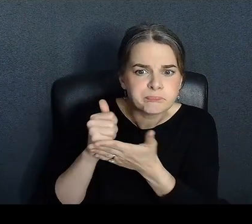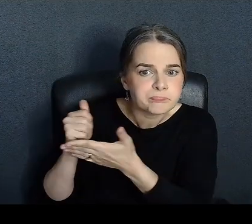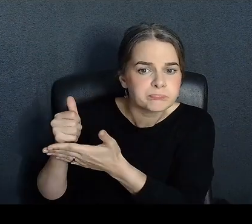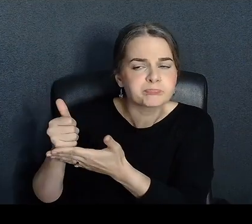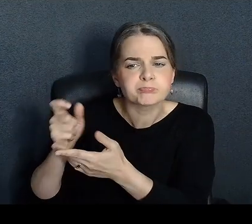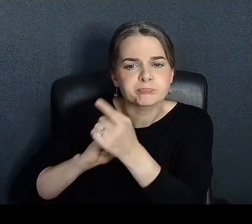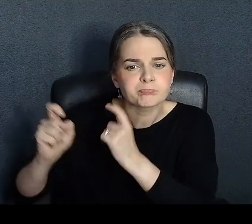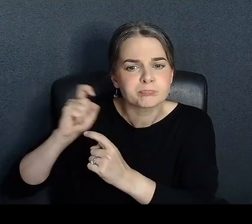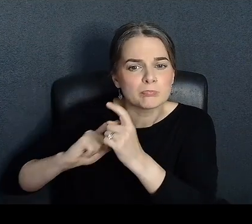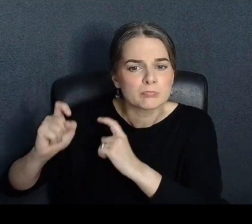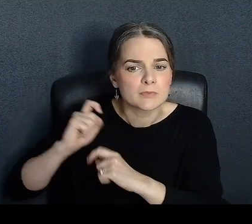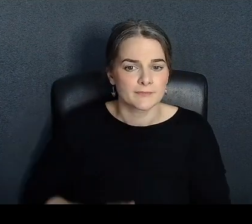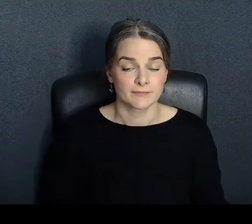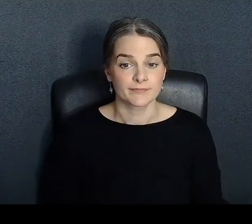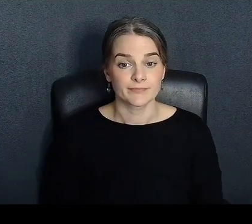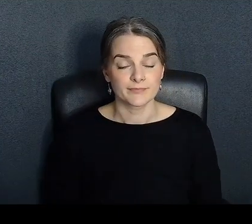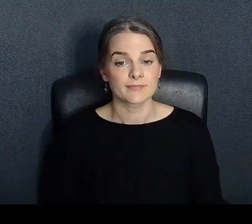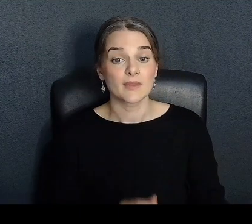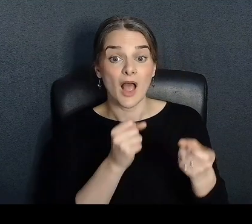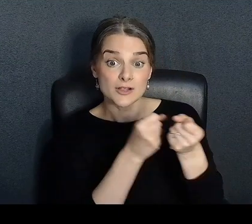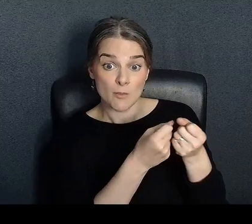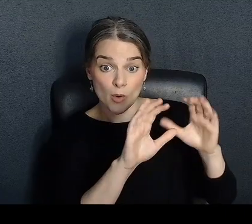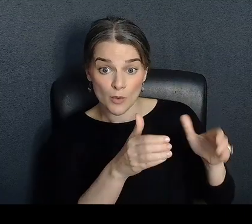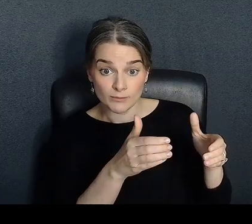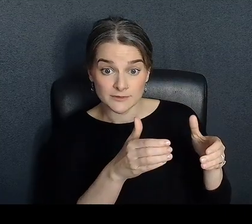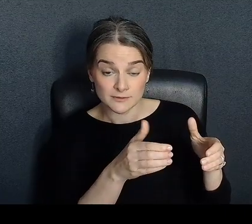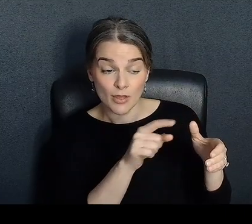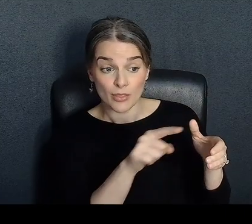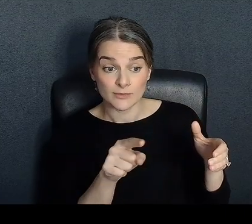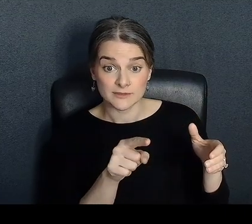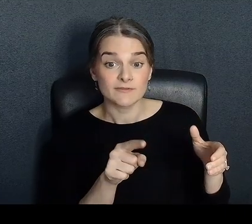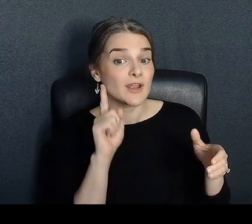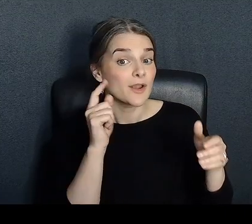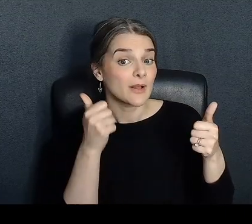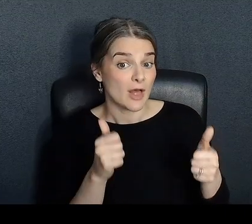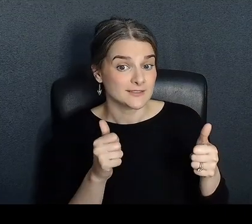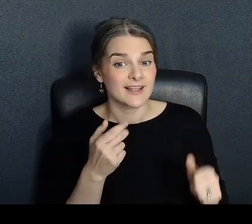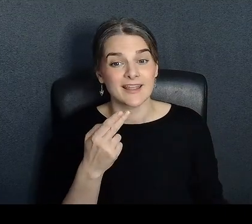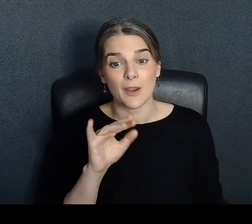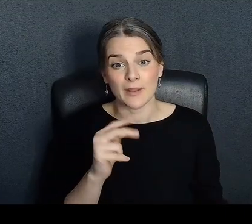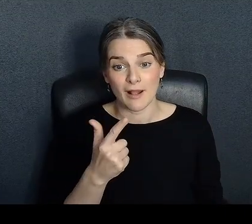They are the Hearing Loss Association of America, HLAA.